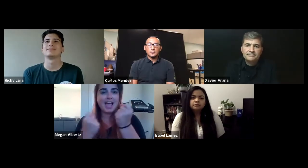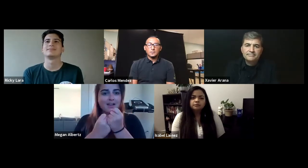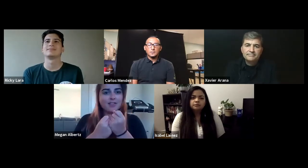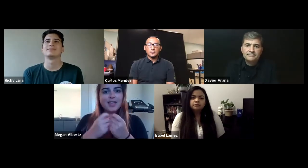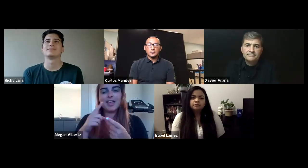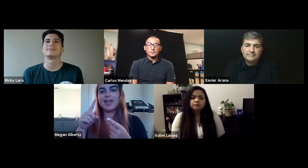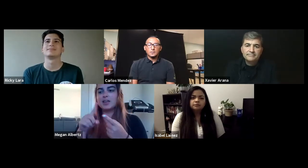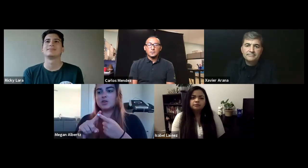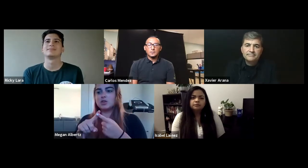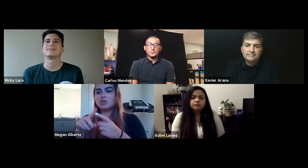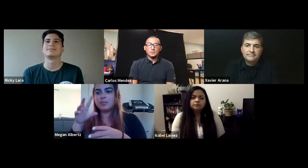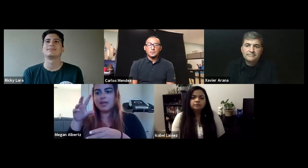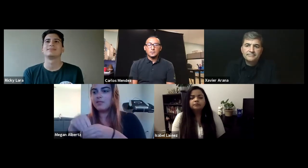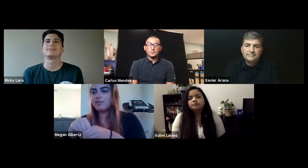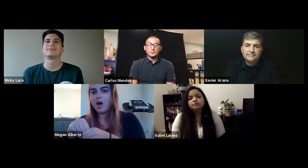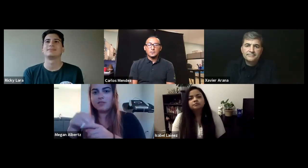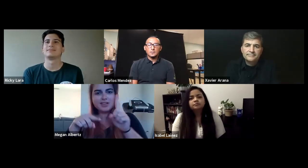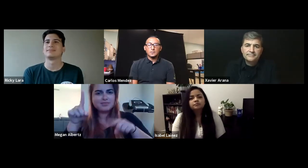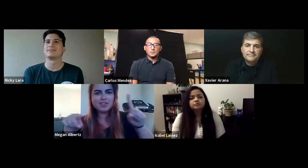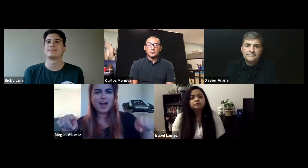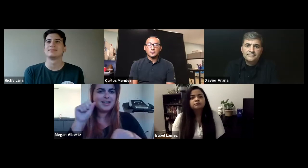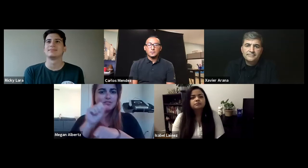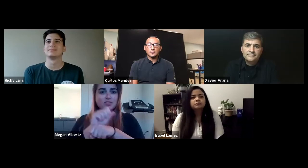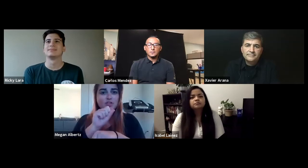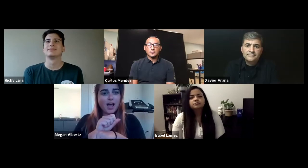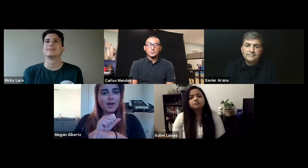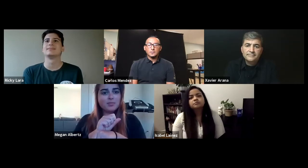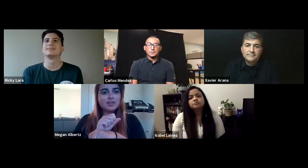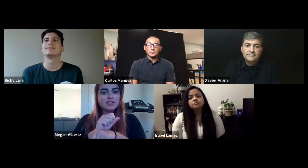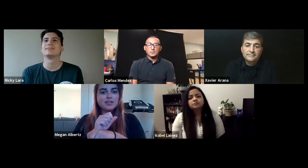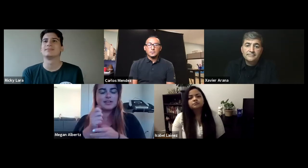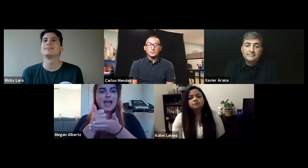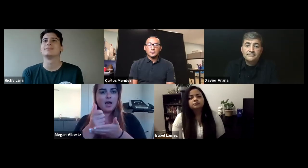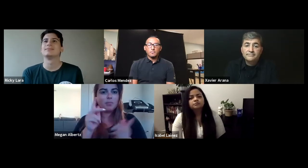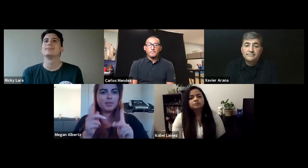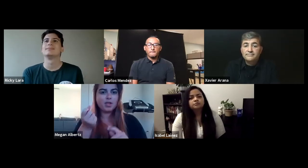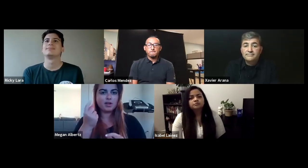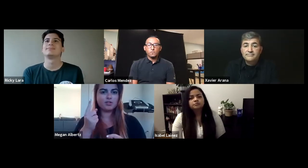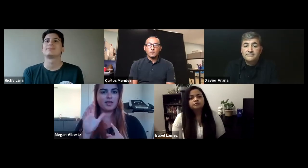You could teach. You could be an advocate. You could be involved in a variety of jobs